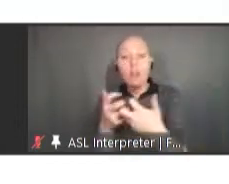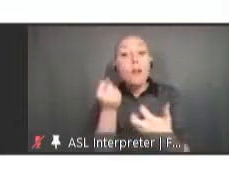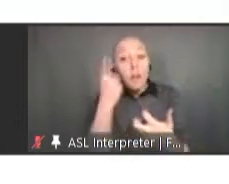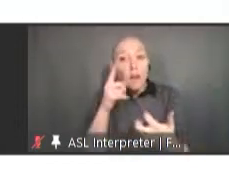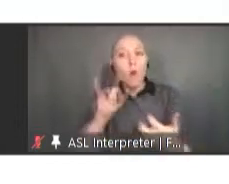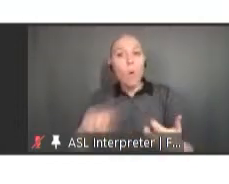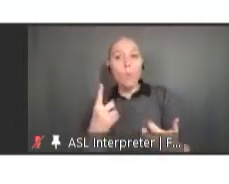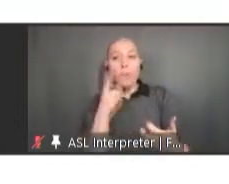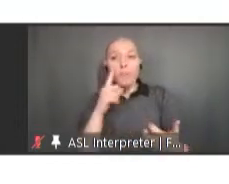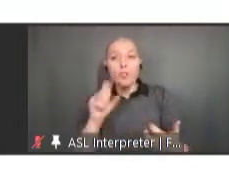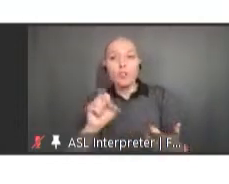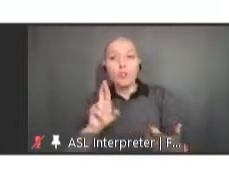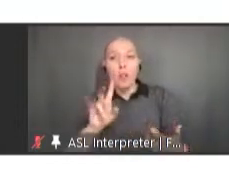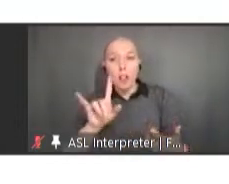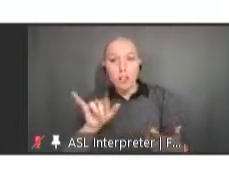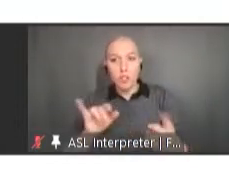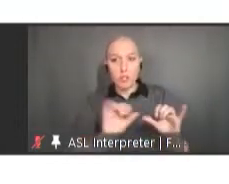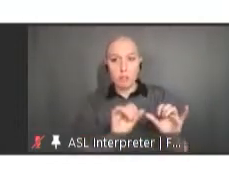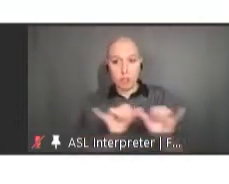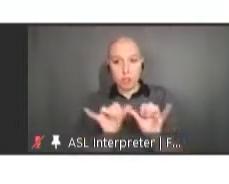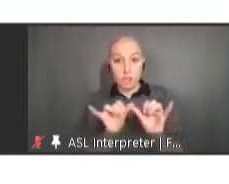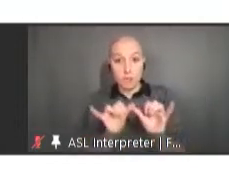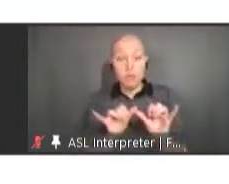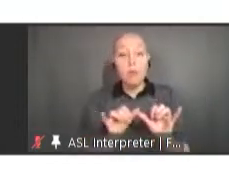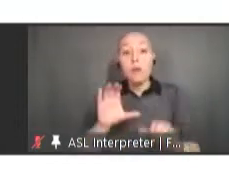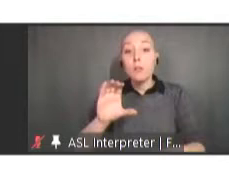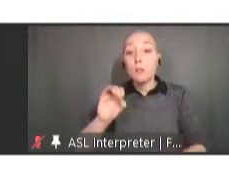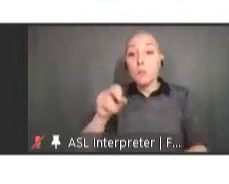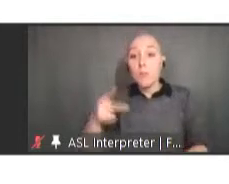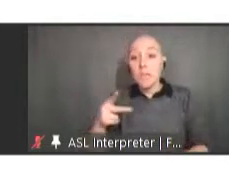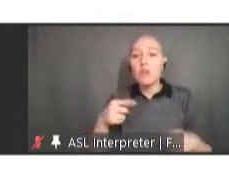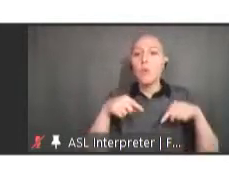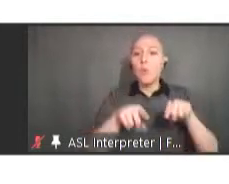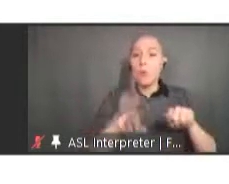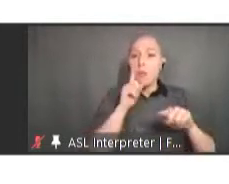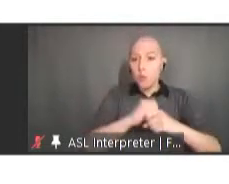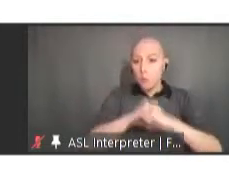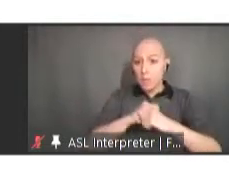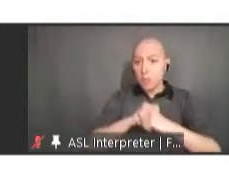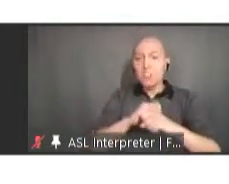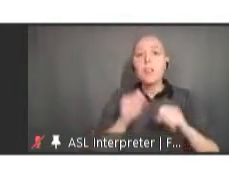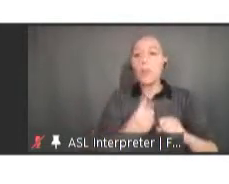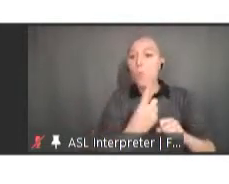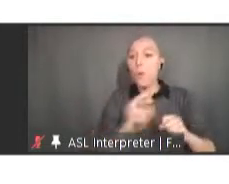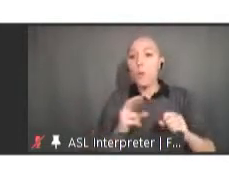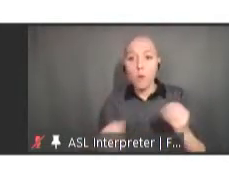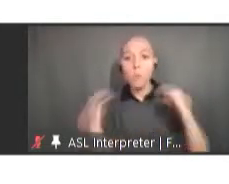of protection can be one or more variables such as antibody binding, neutralization, or antibody